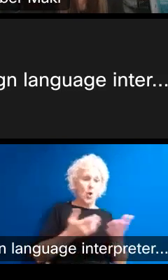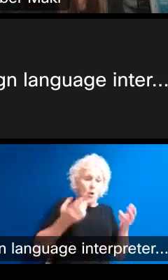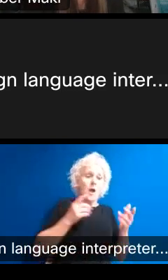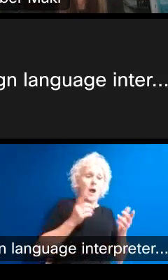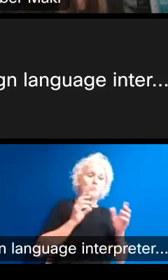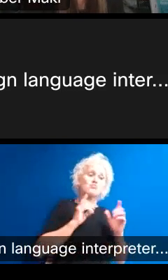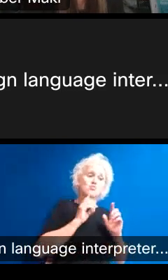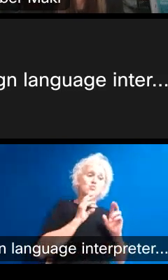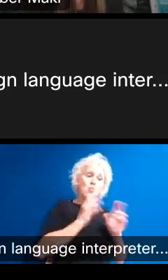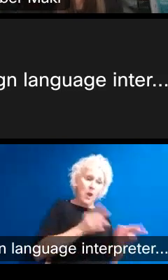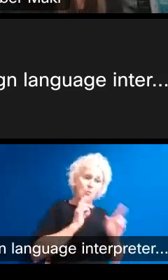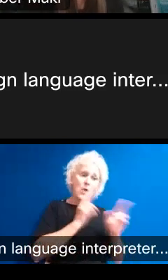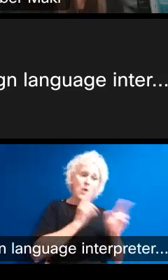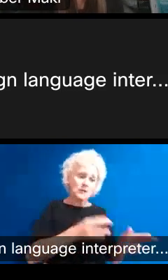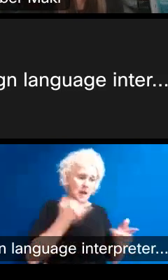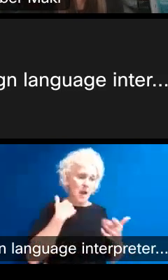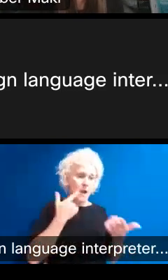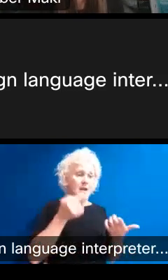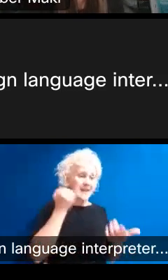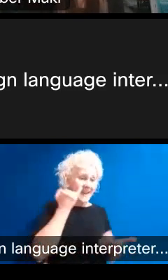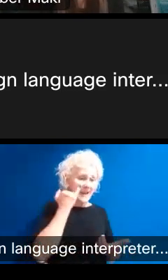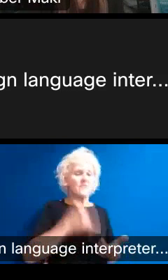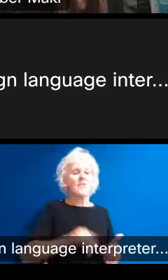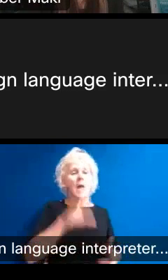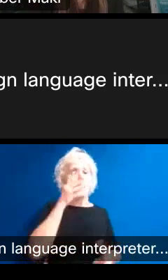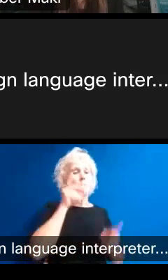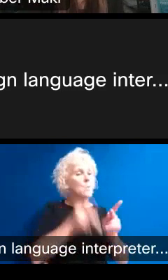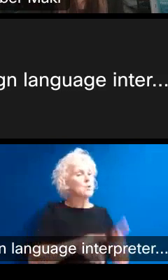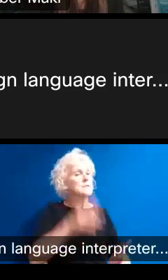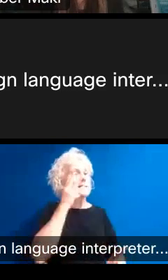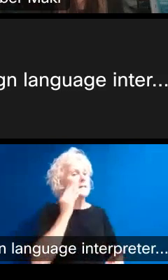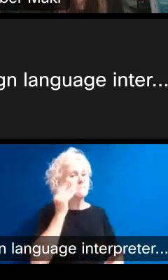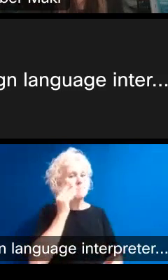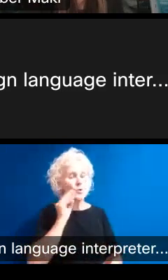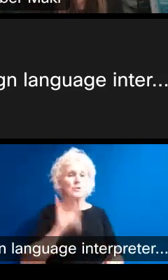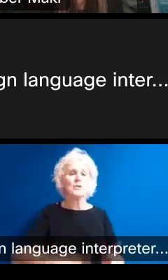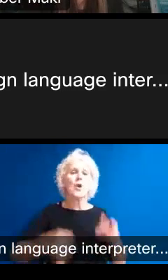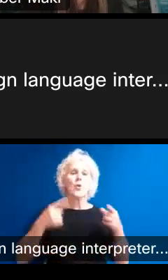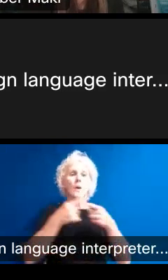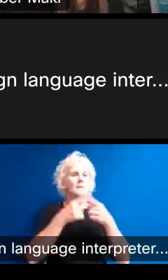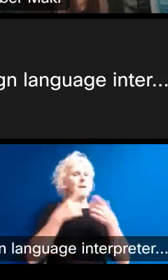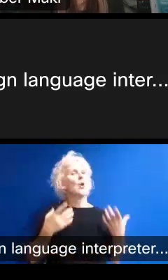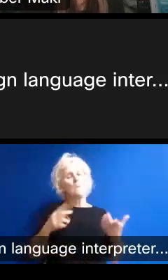initiated when a person's experiencing a crisis. It's really intended to be short-term and provide